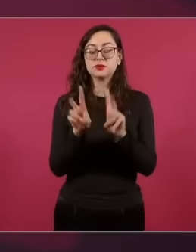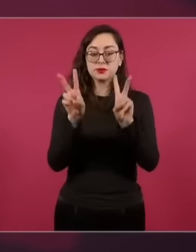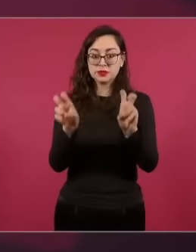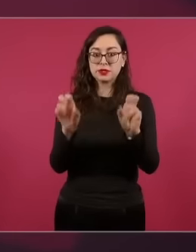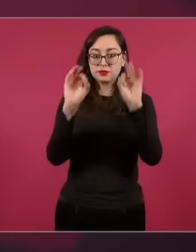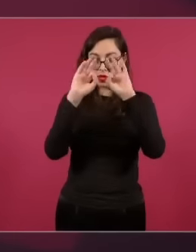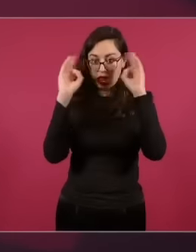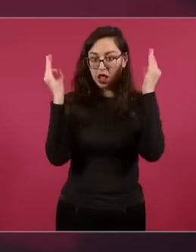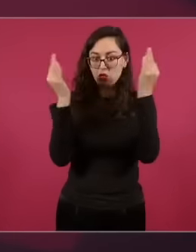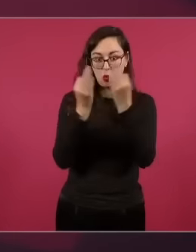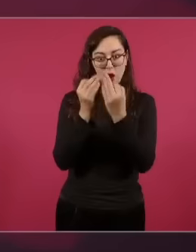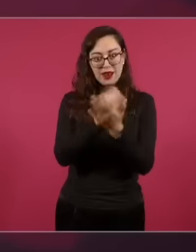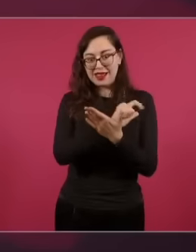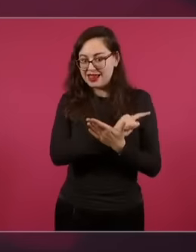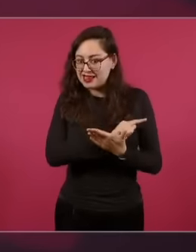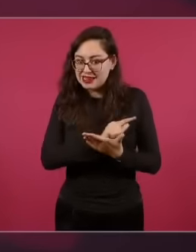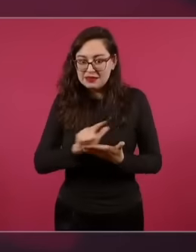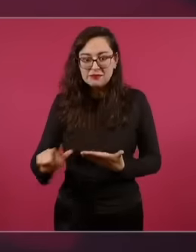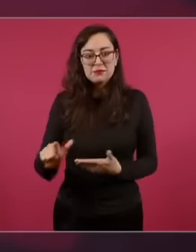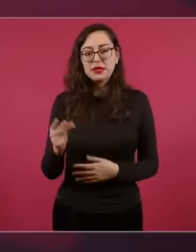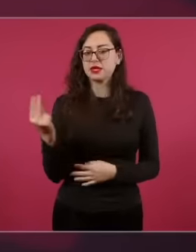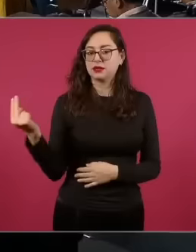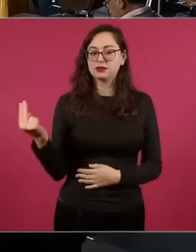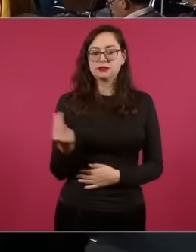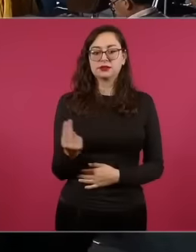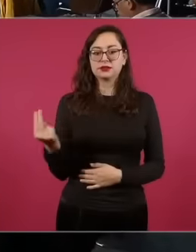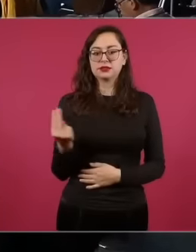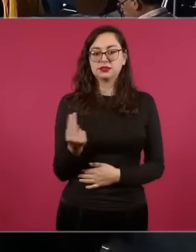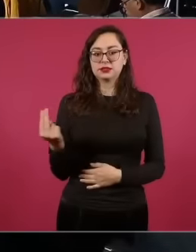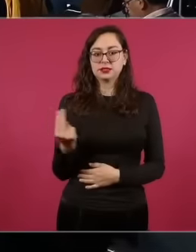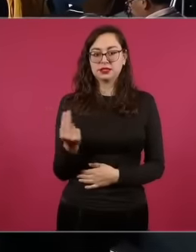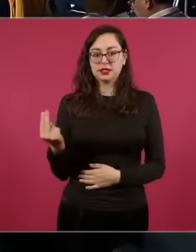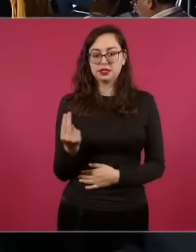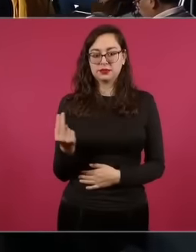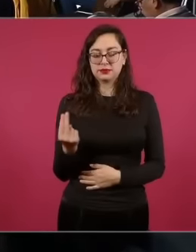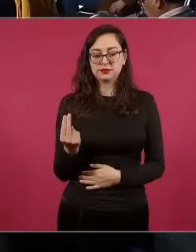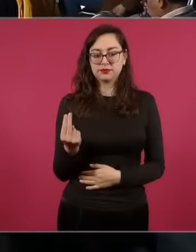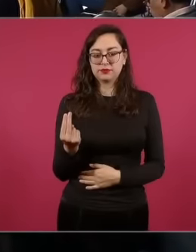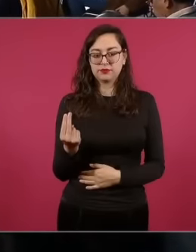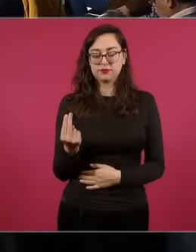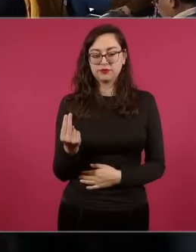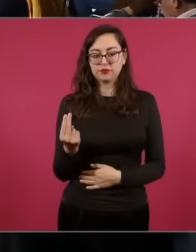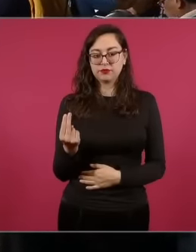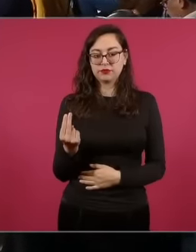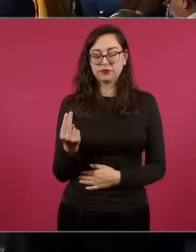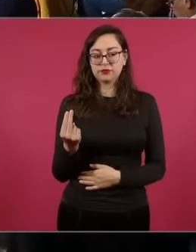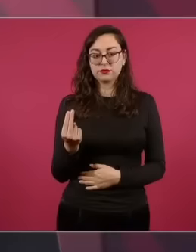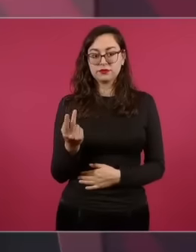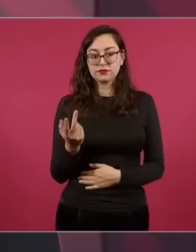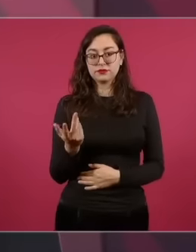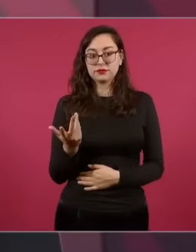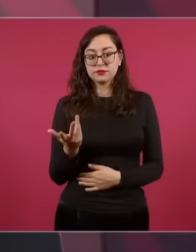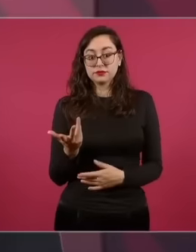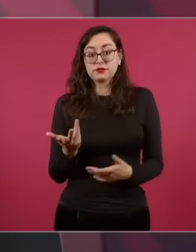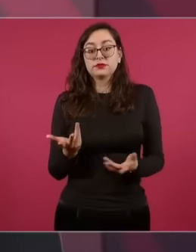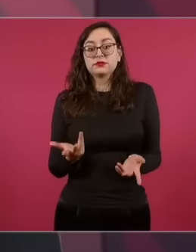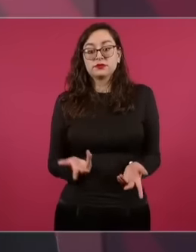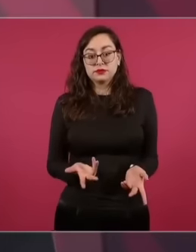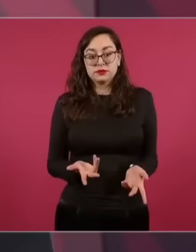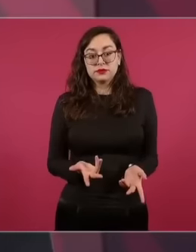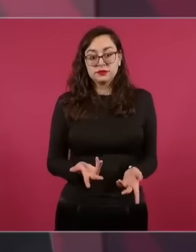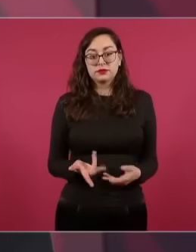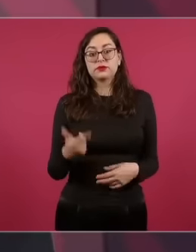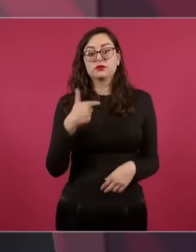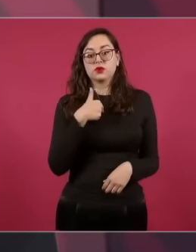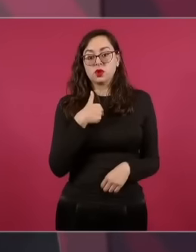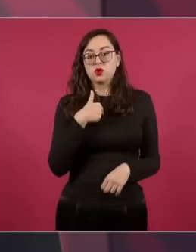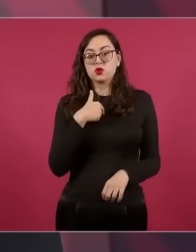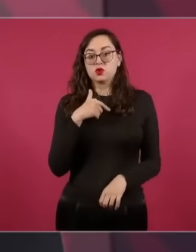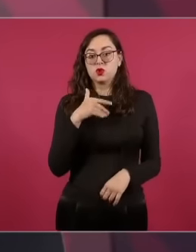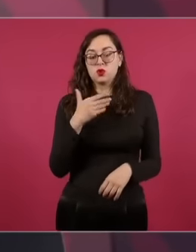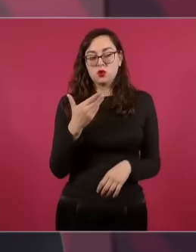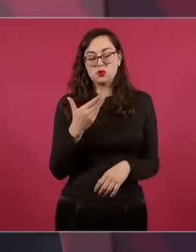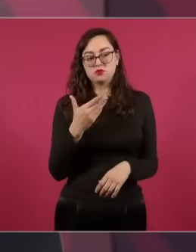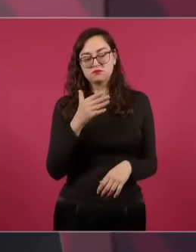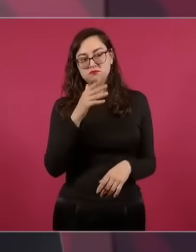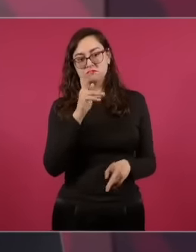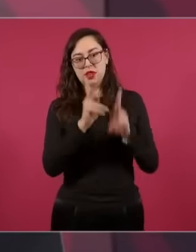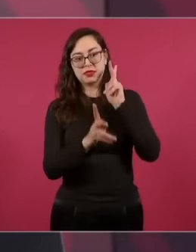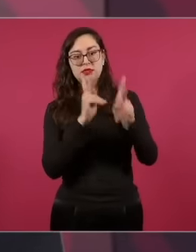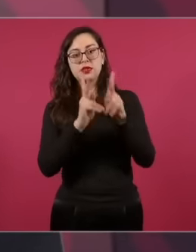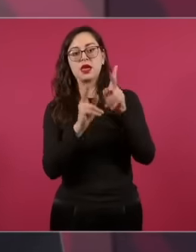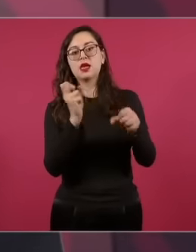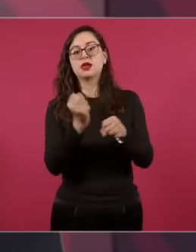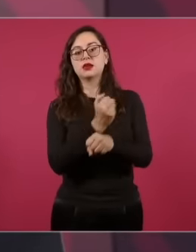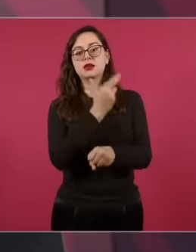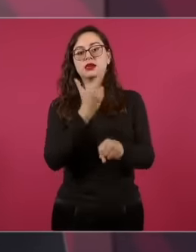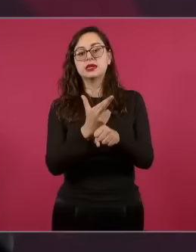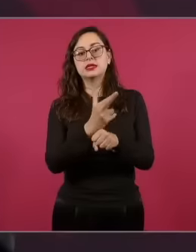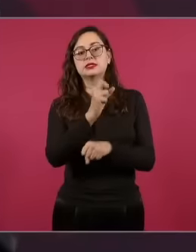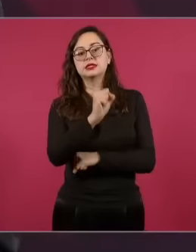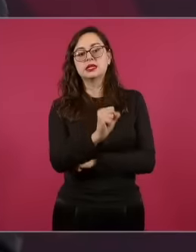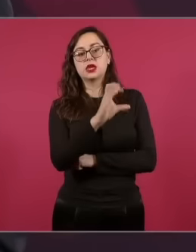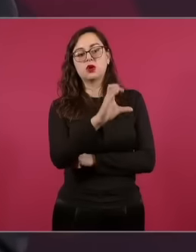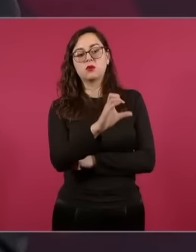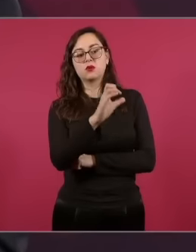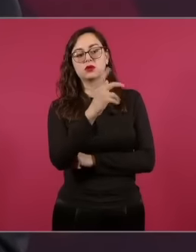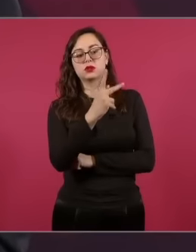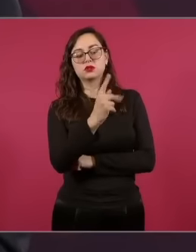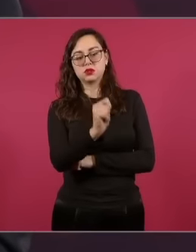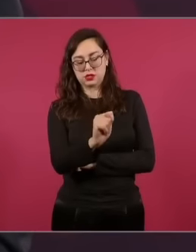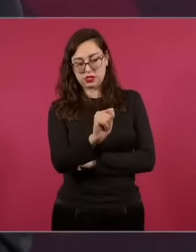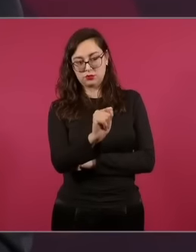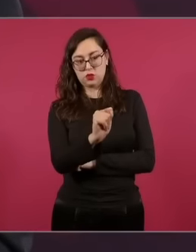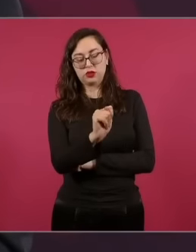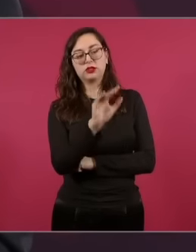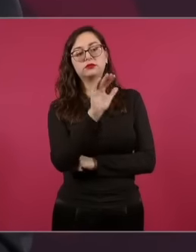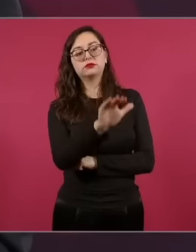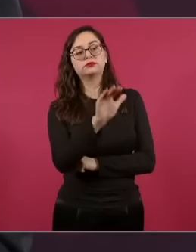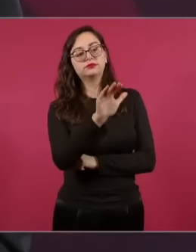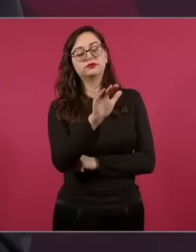customs so I raised it with the secretary of communications, engineer Jiménez esperio, a